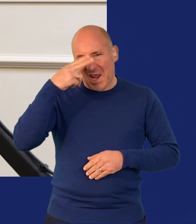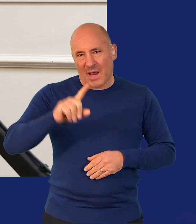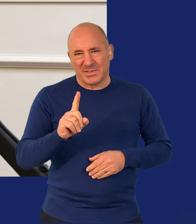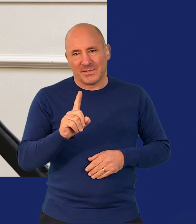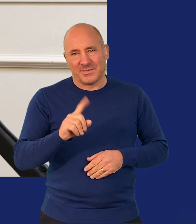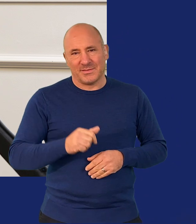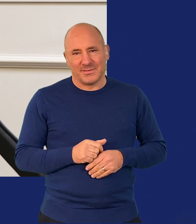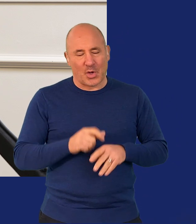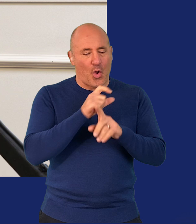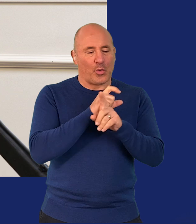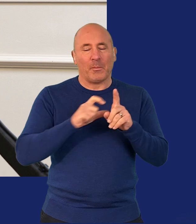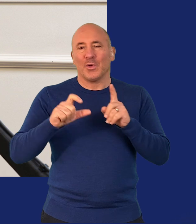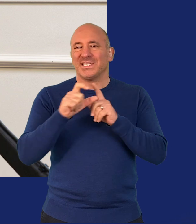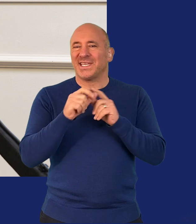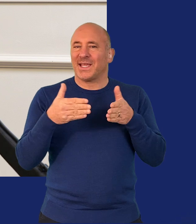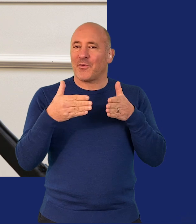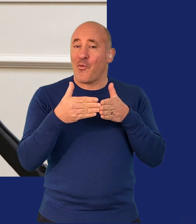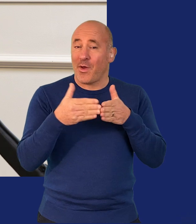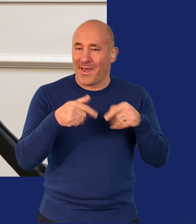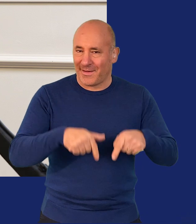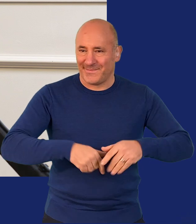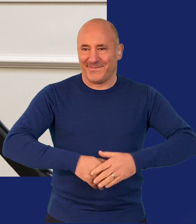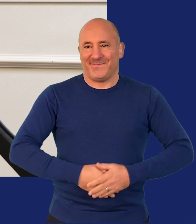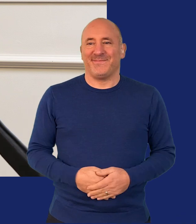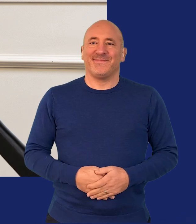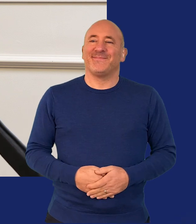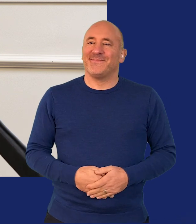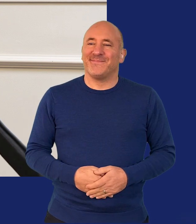like to call it here, Community Corner.